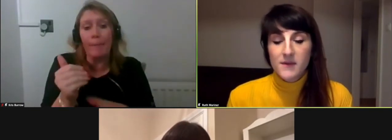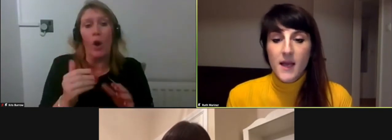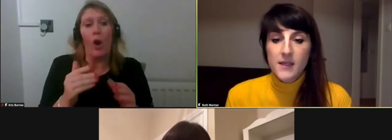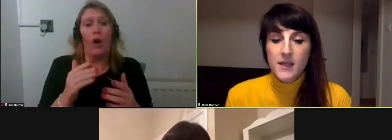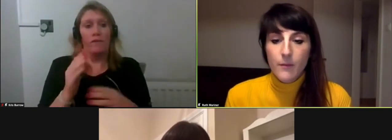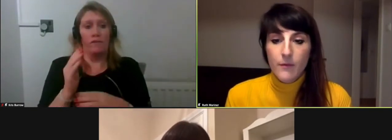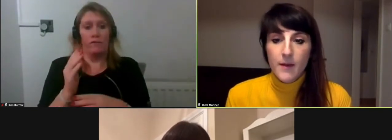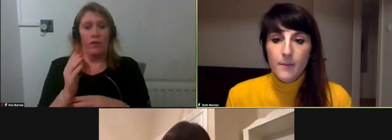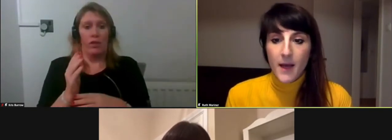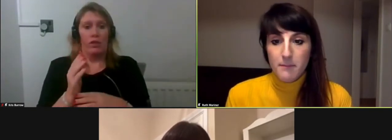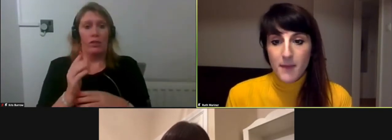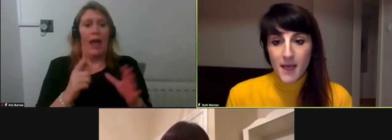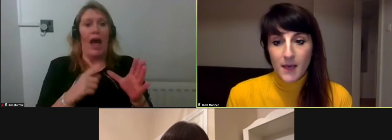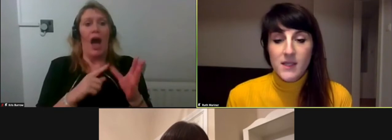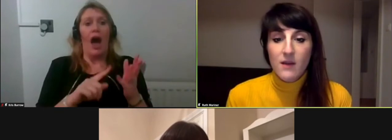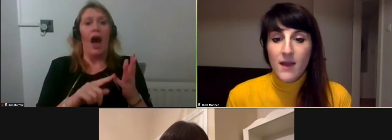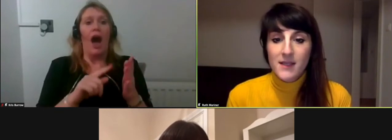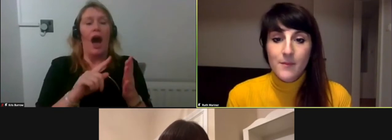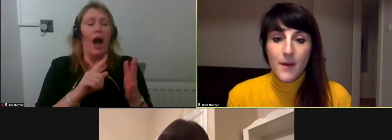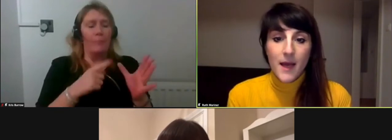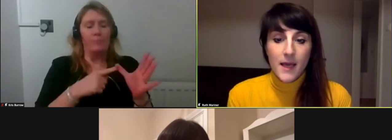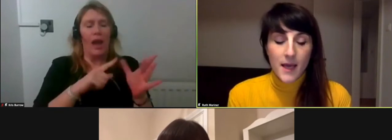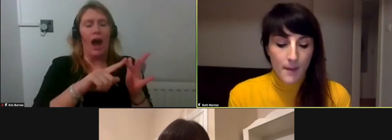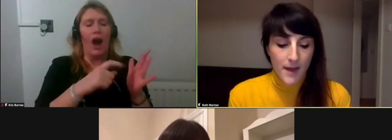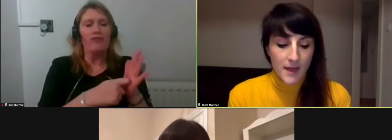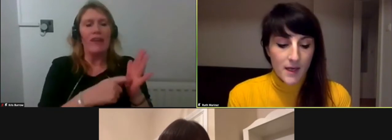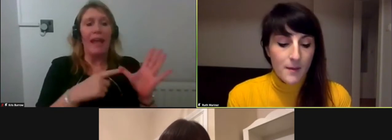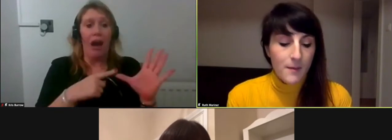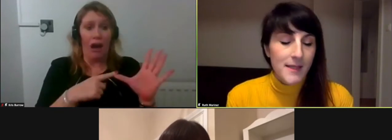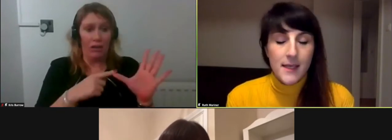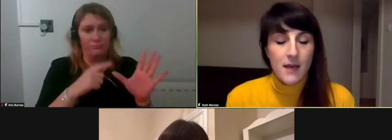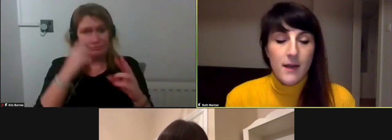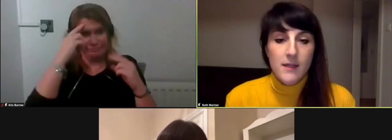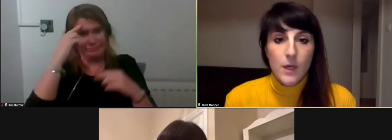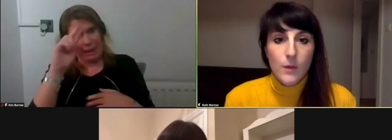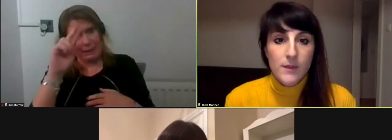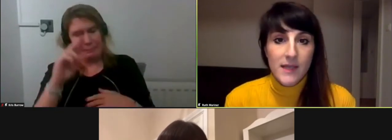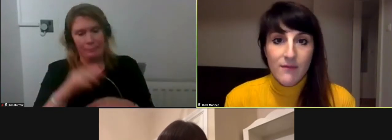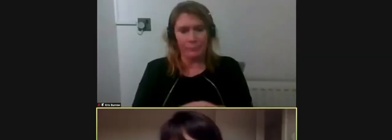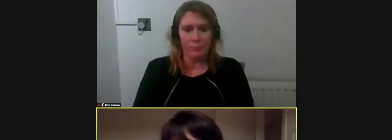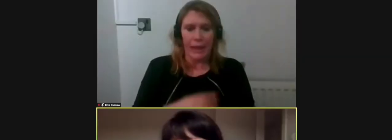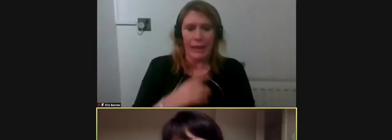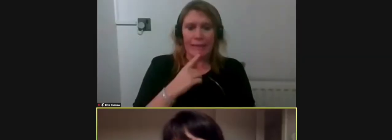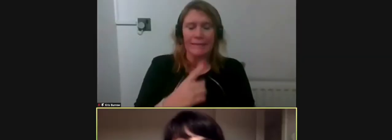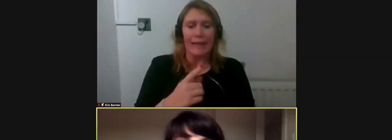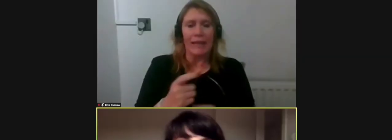man, an amazing director called David Solkin and composed by Cameron Dodds, this